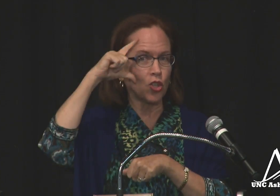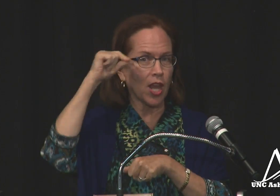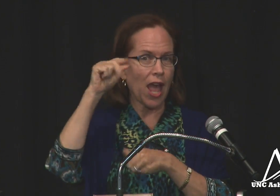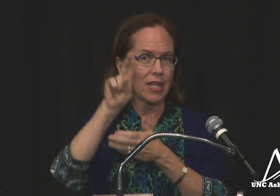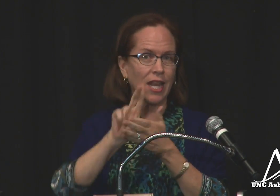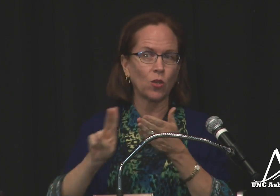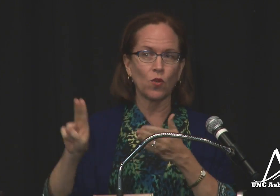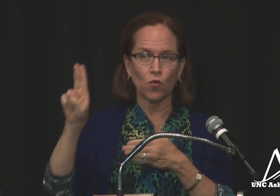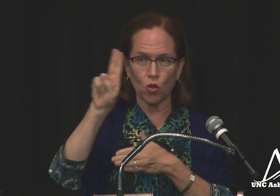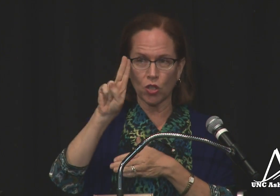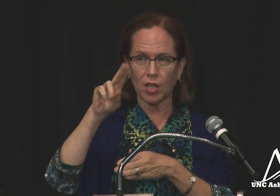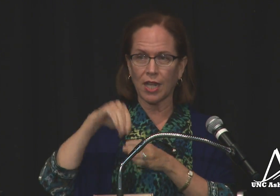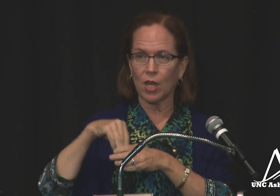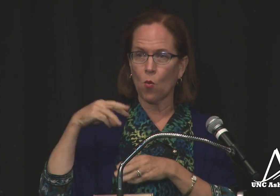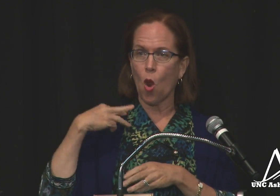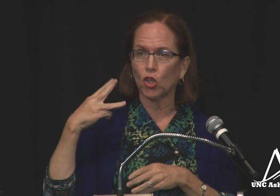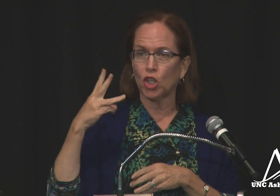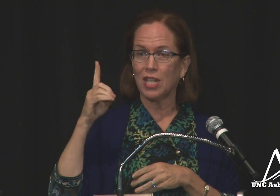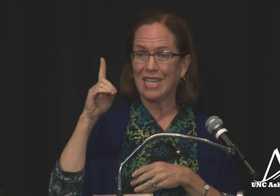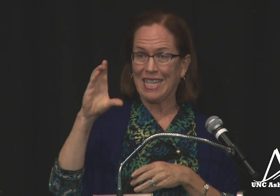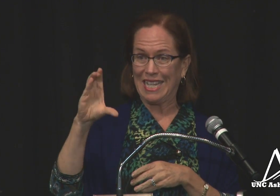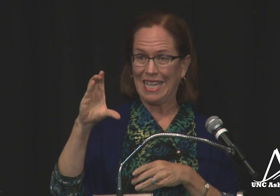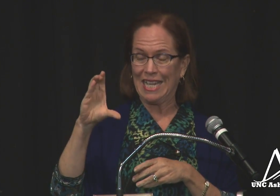Gallaudet University in Washington D.C.